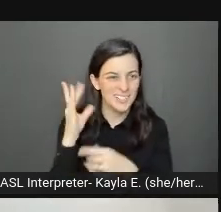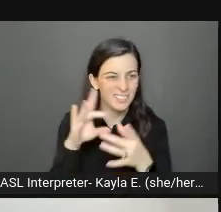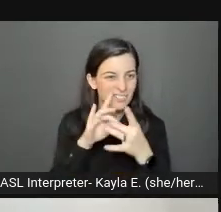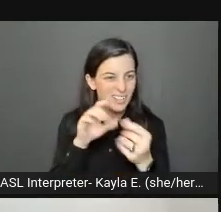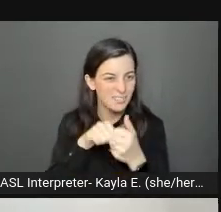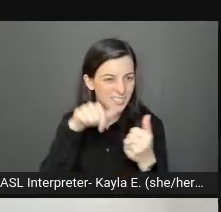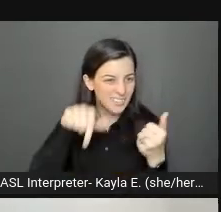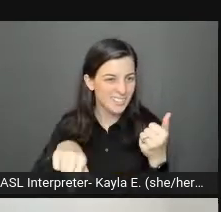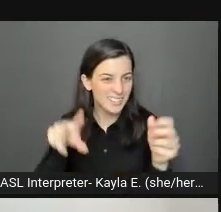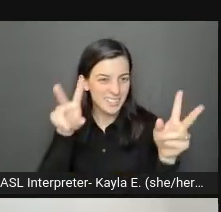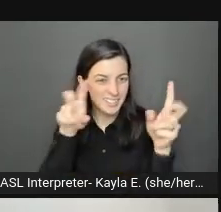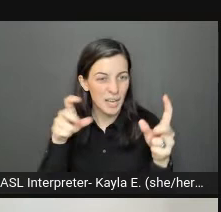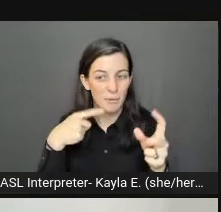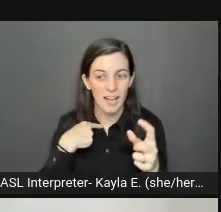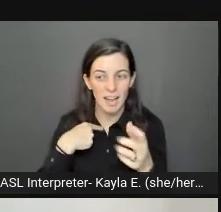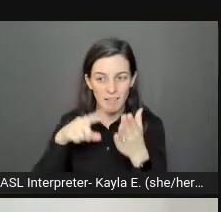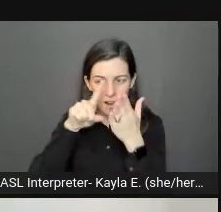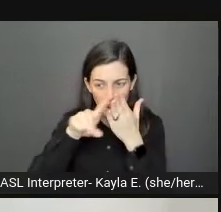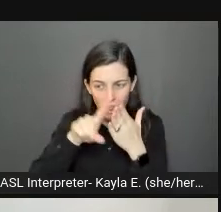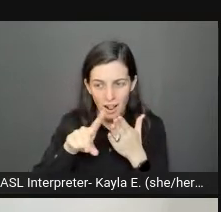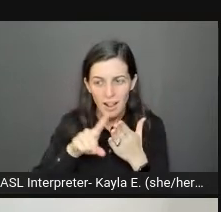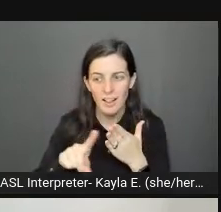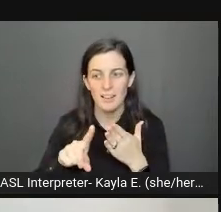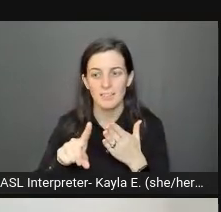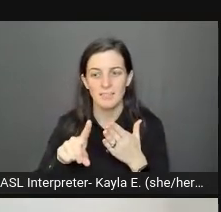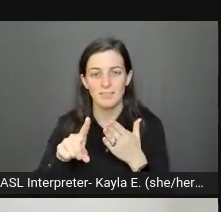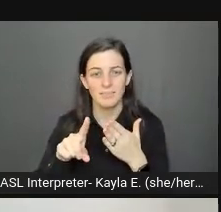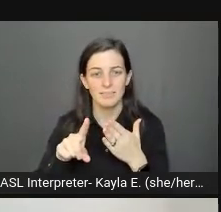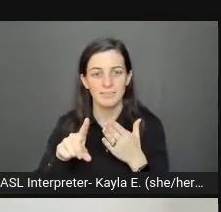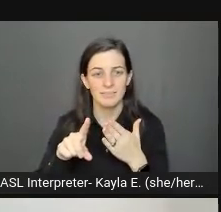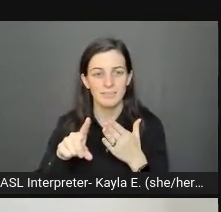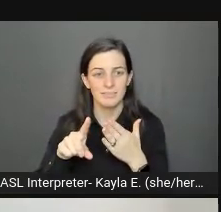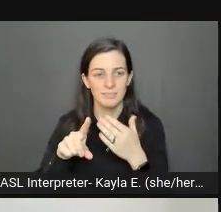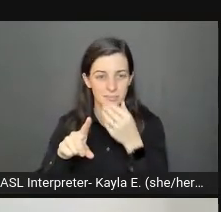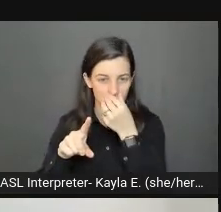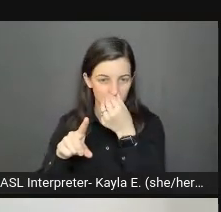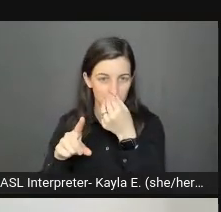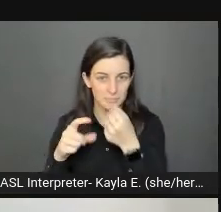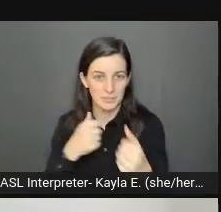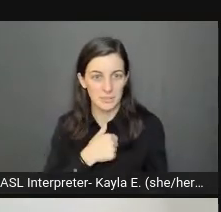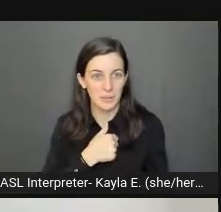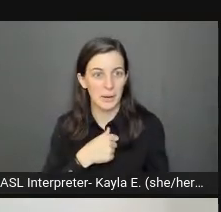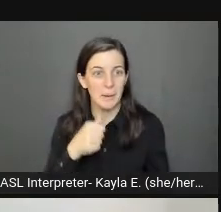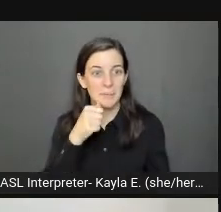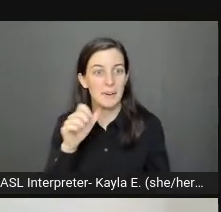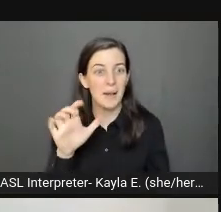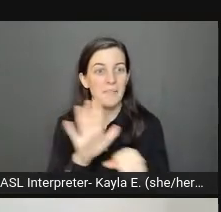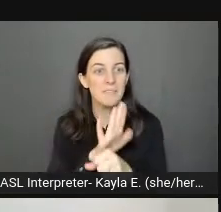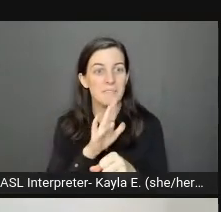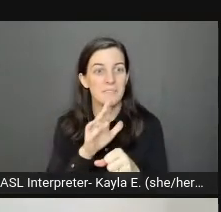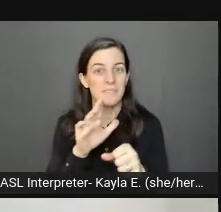for over a decade now, but-- Sorry, I think I'm not full screen. Let me just see how.